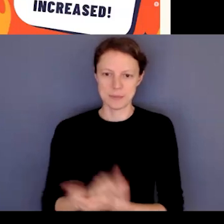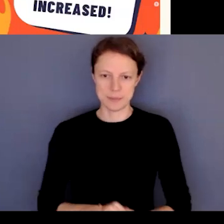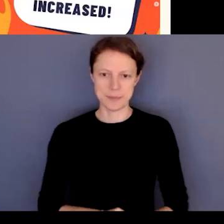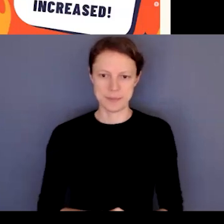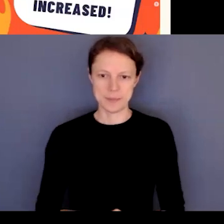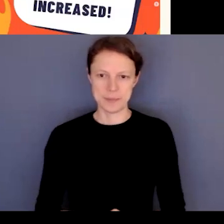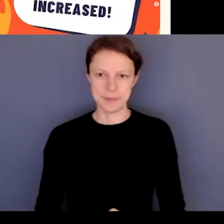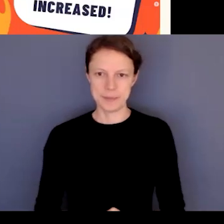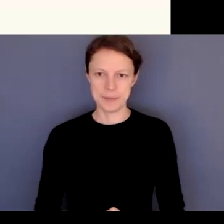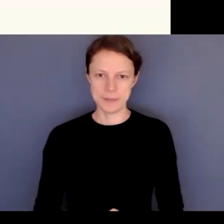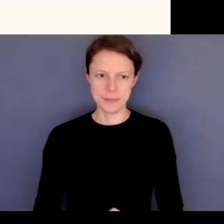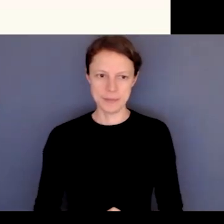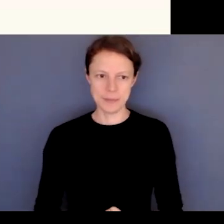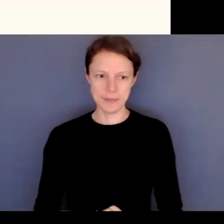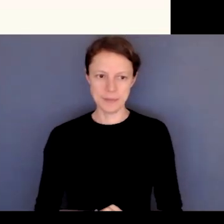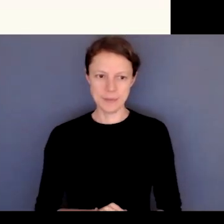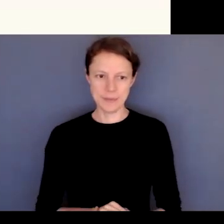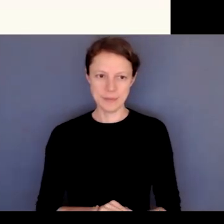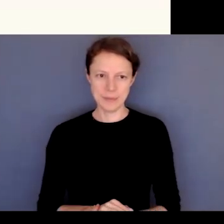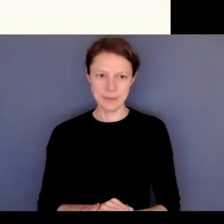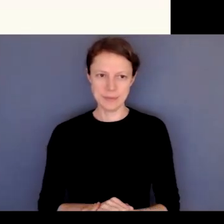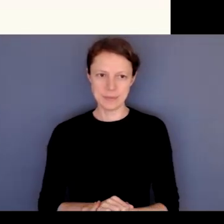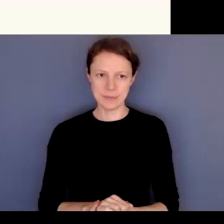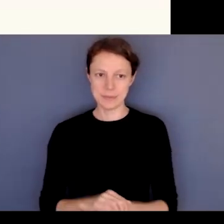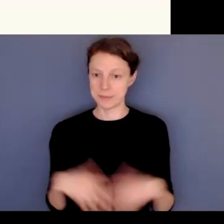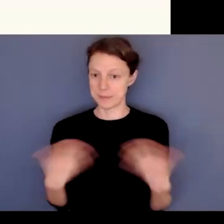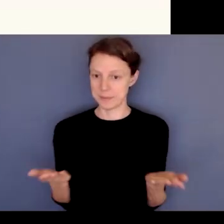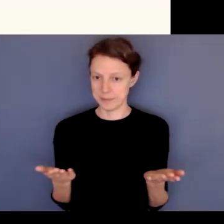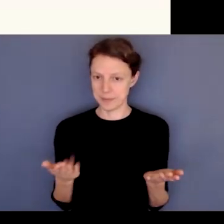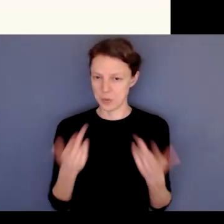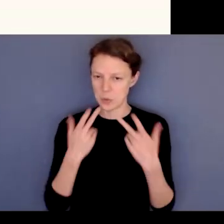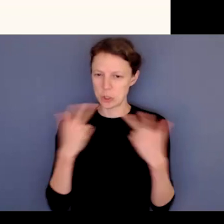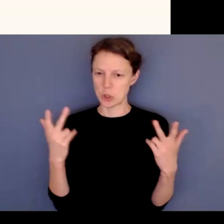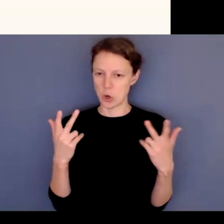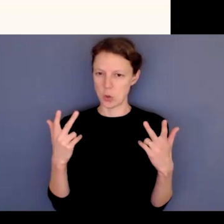And I'm also now going to show you just a really brief example.